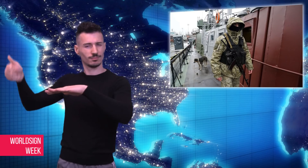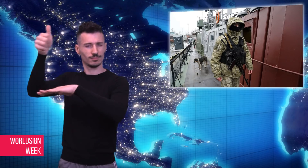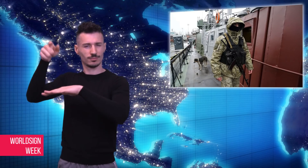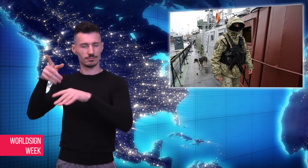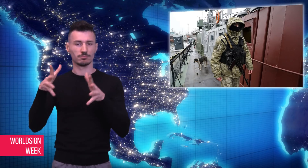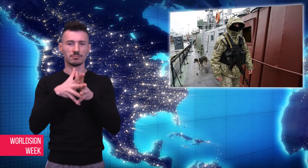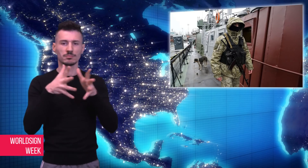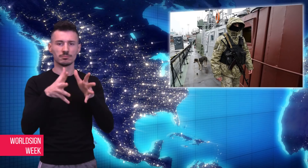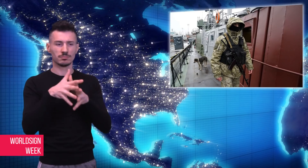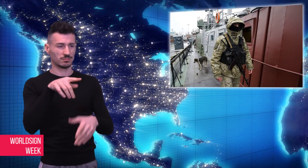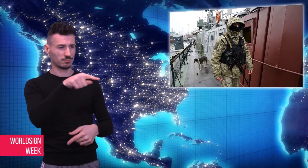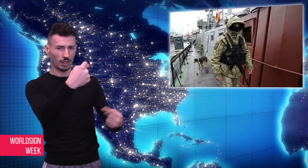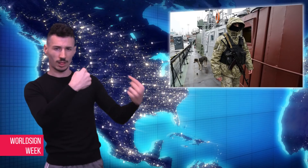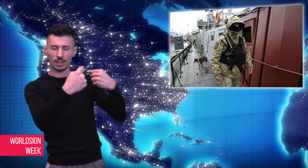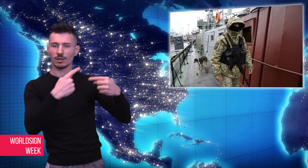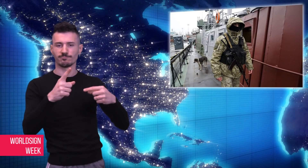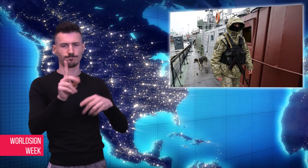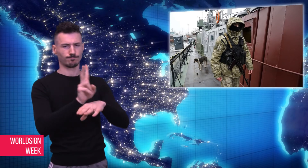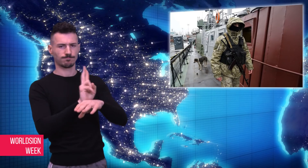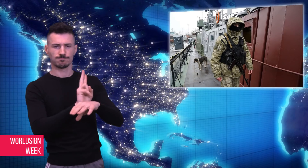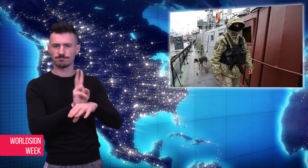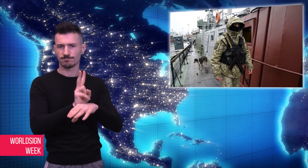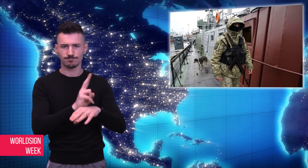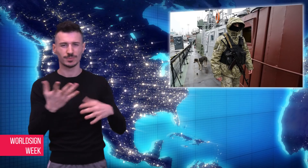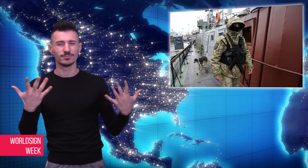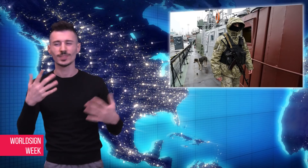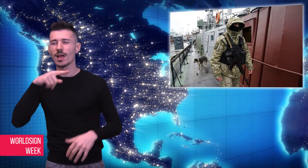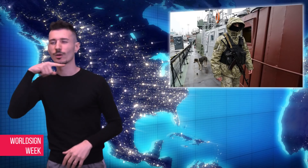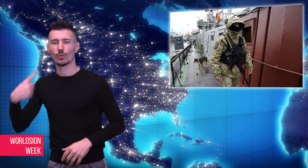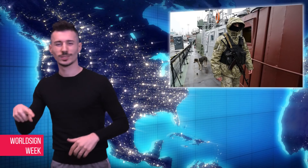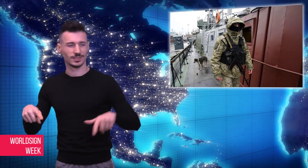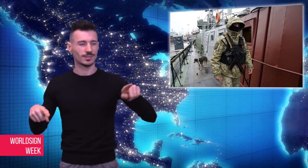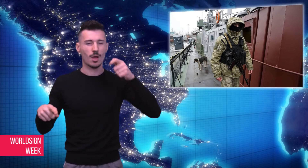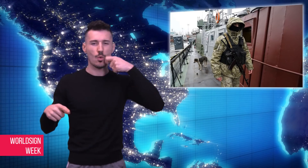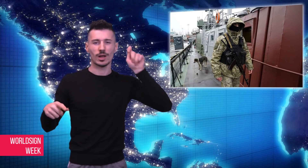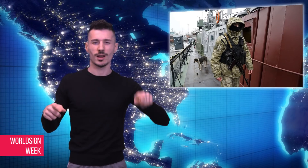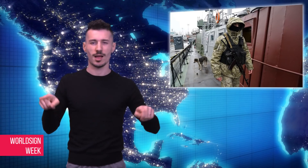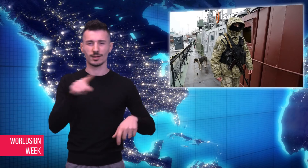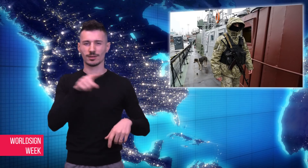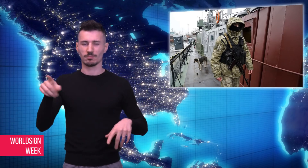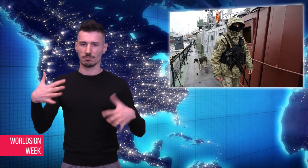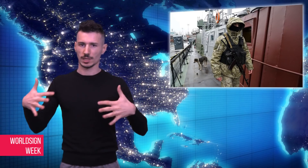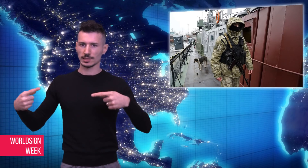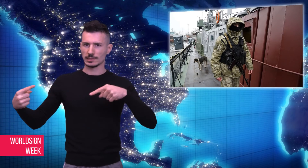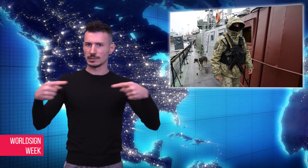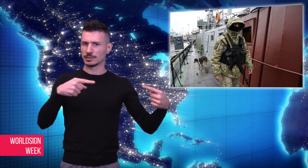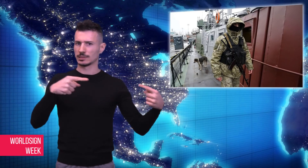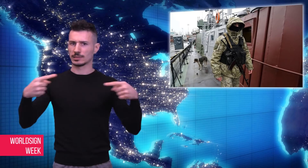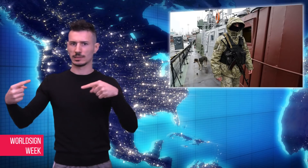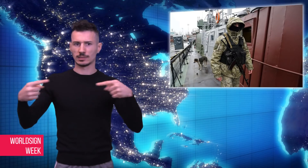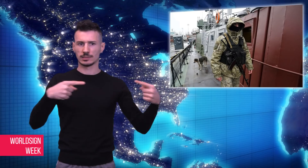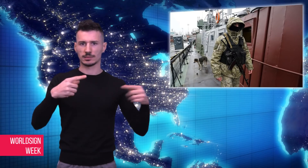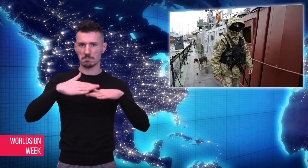and will redeploy reservists and some military units.